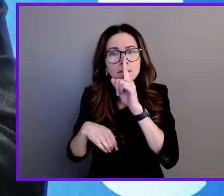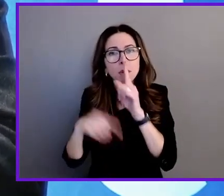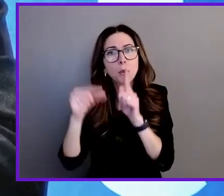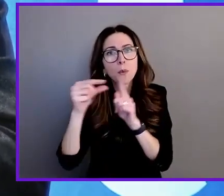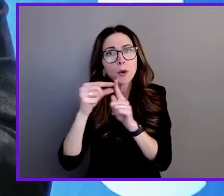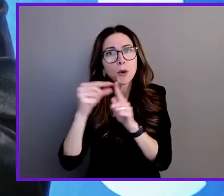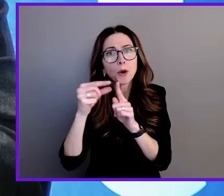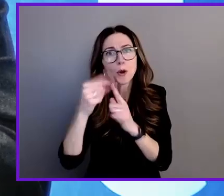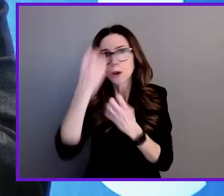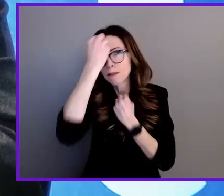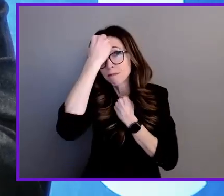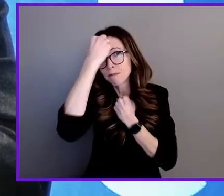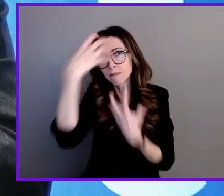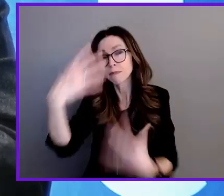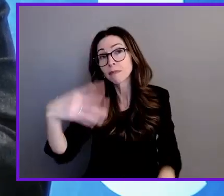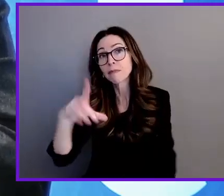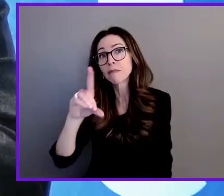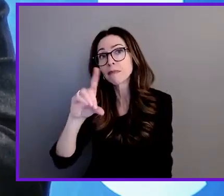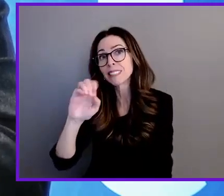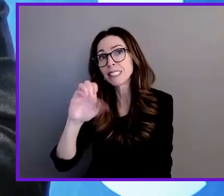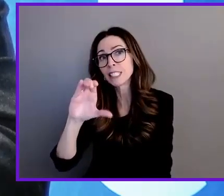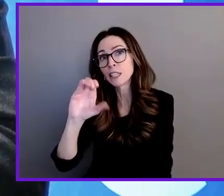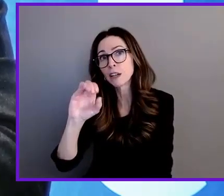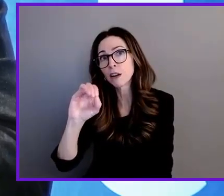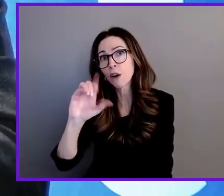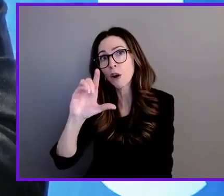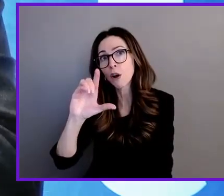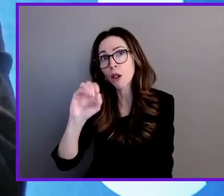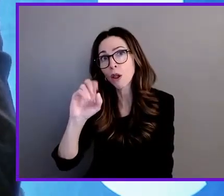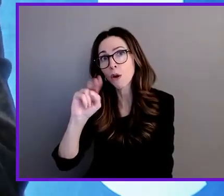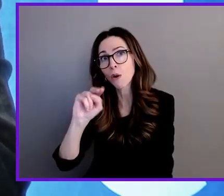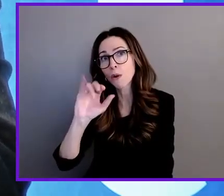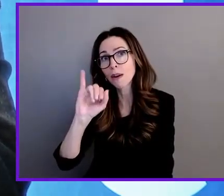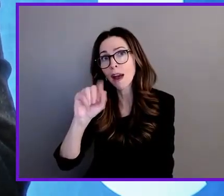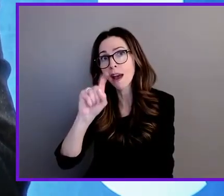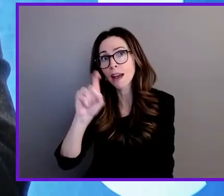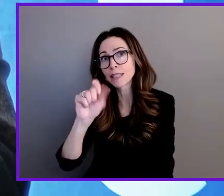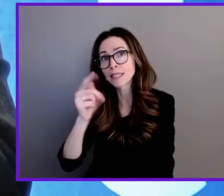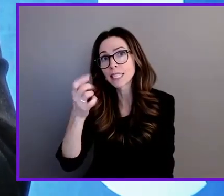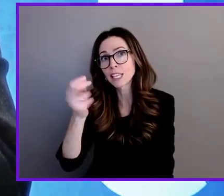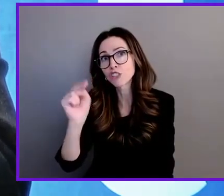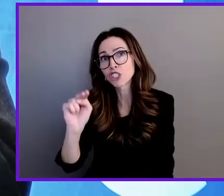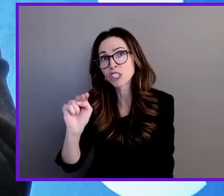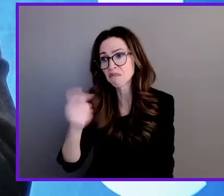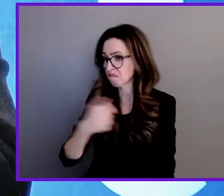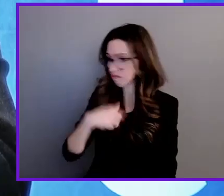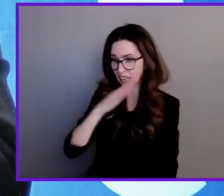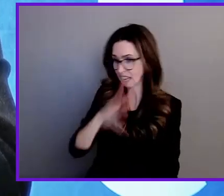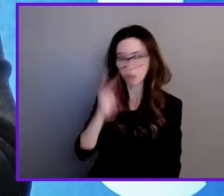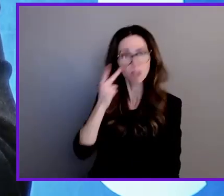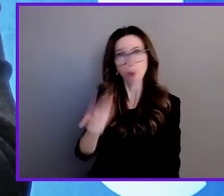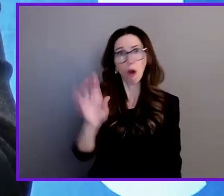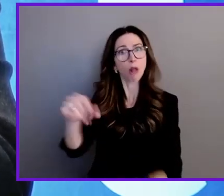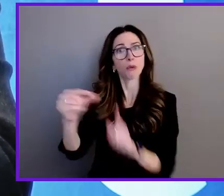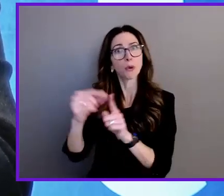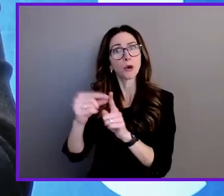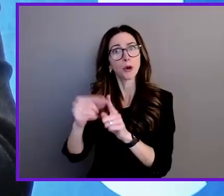And yet I would argue that that plan is a deeply decolonial piece of work. In that it’s attempting